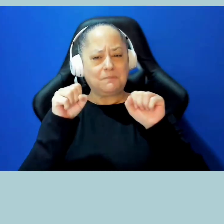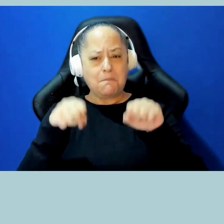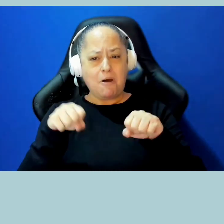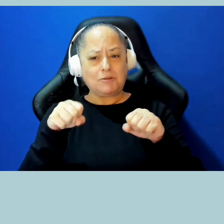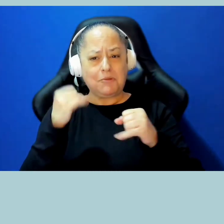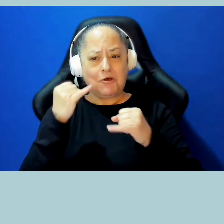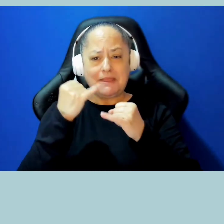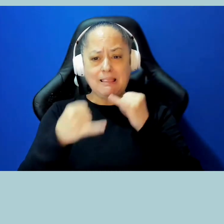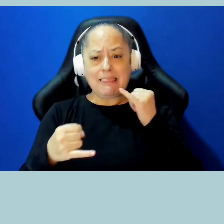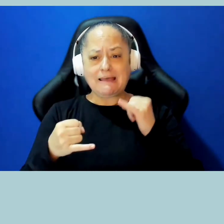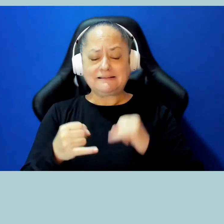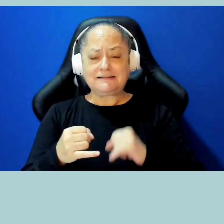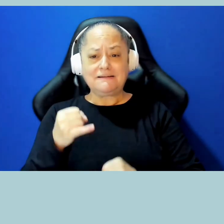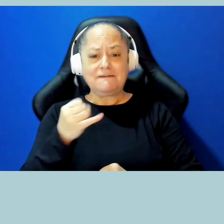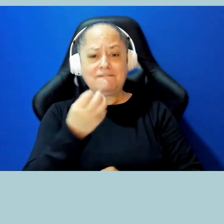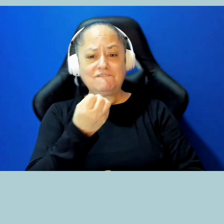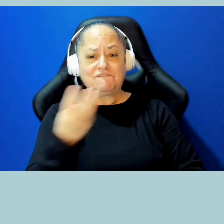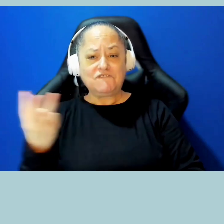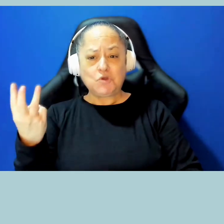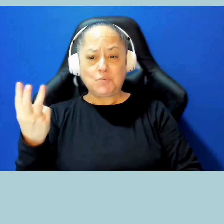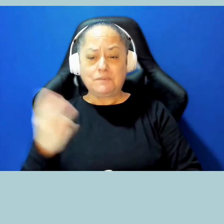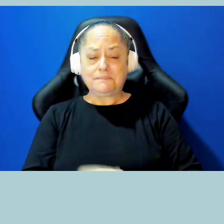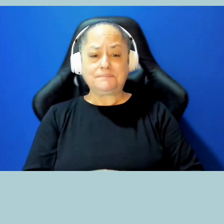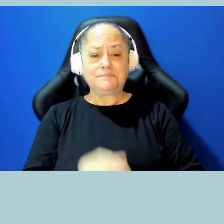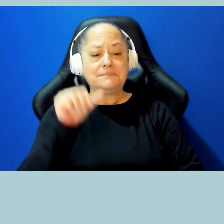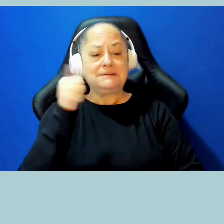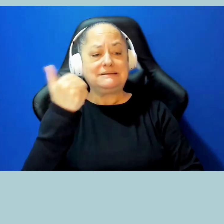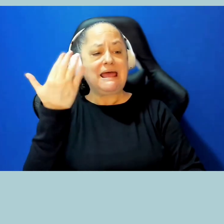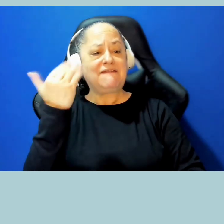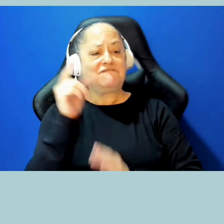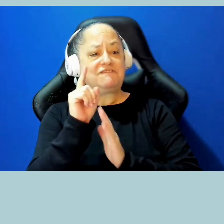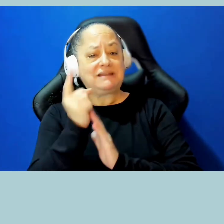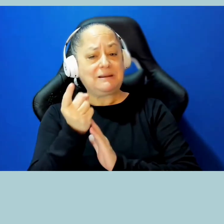few i guess 10 to 15 minutes of our our presentation